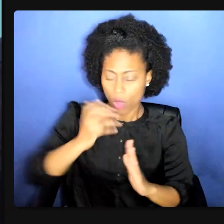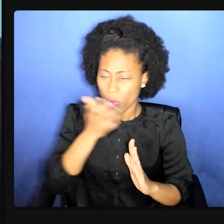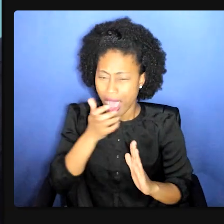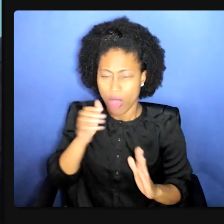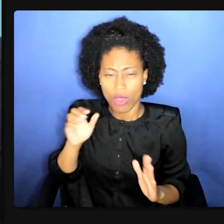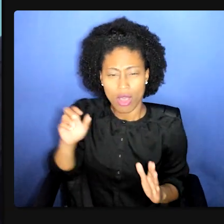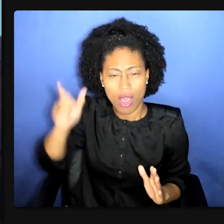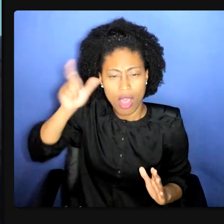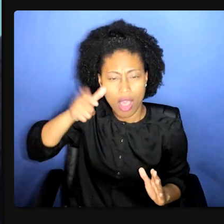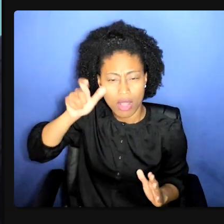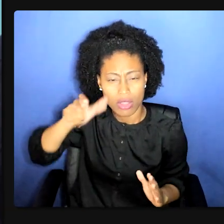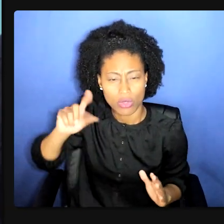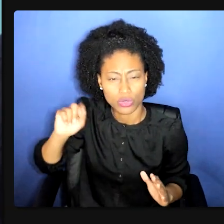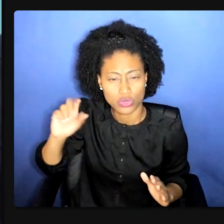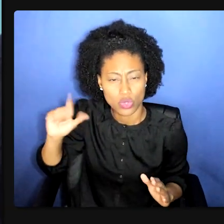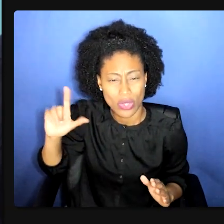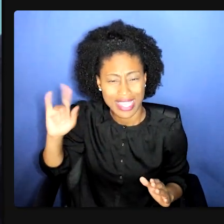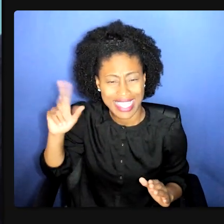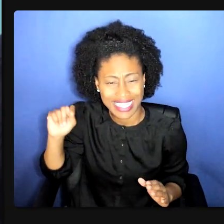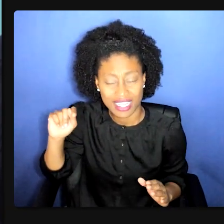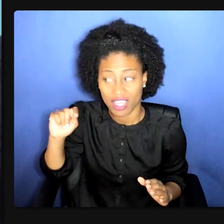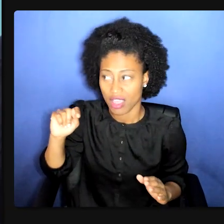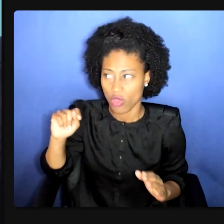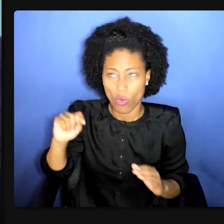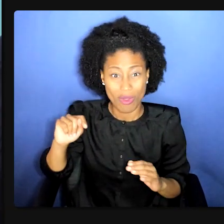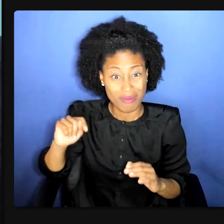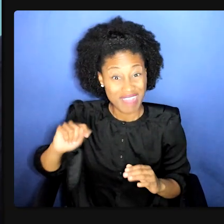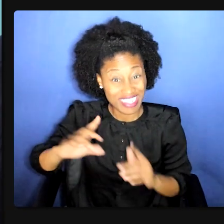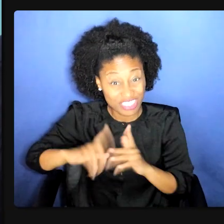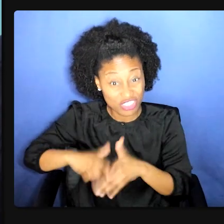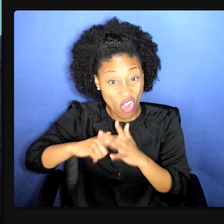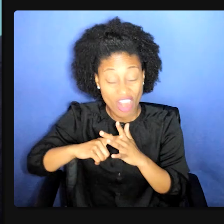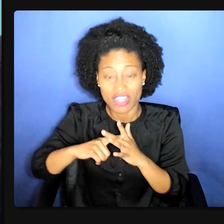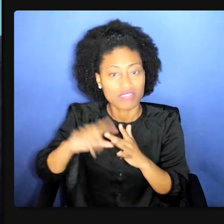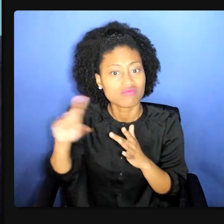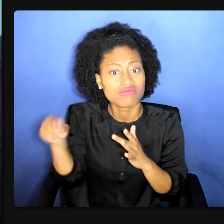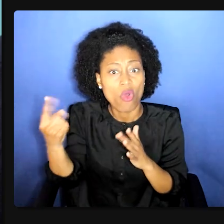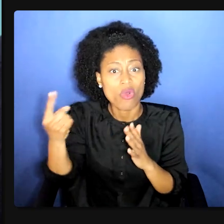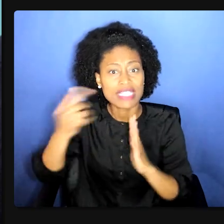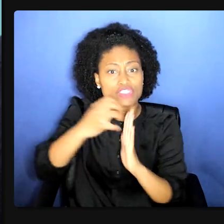toolkit was really just a collection of scripts in unity that um were sort of you know just drag and